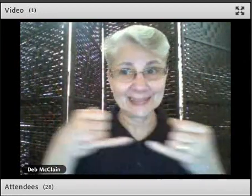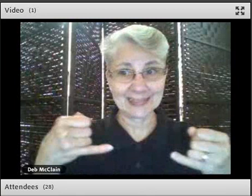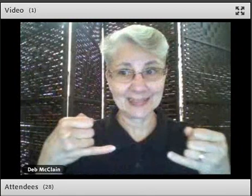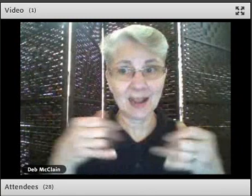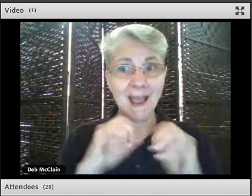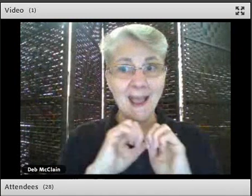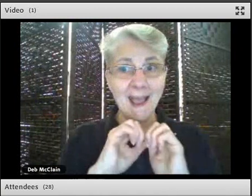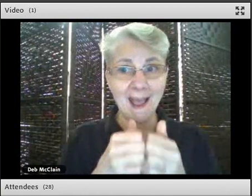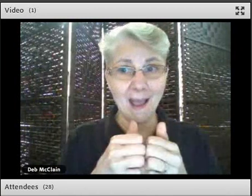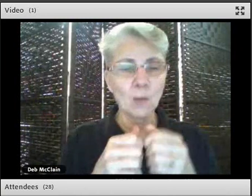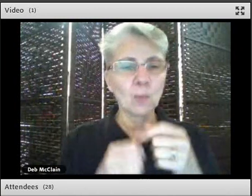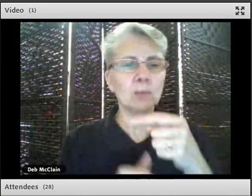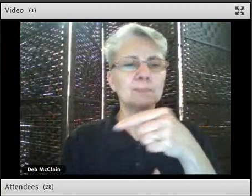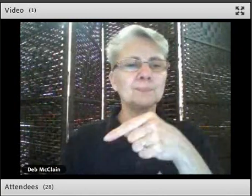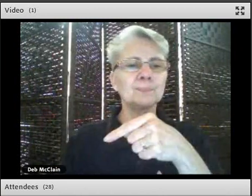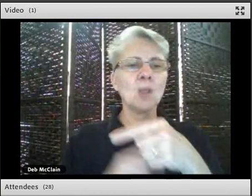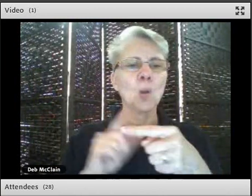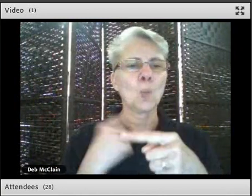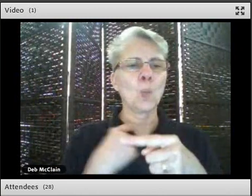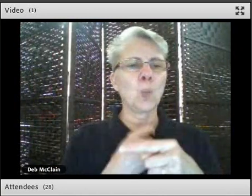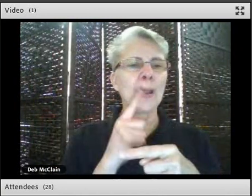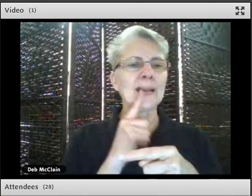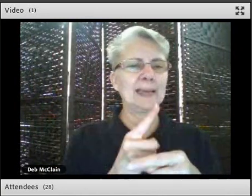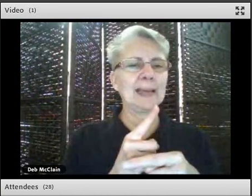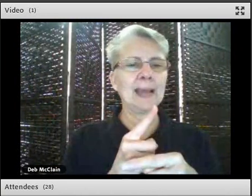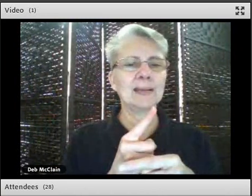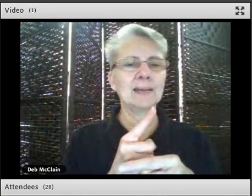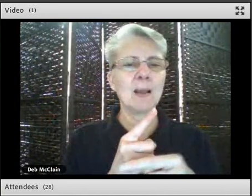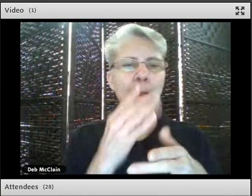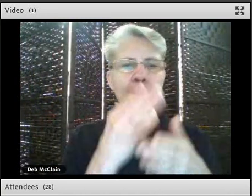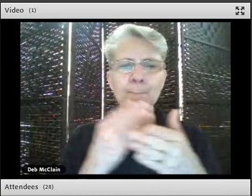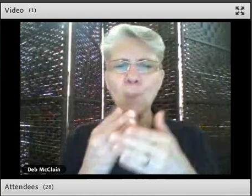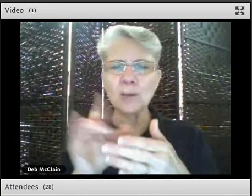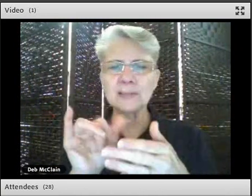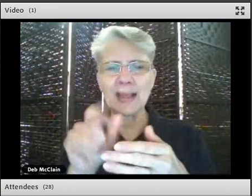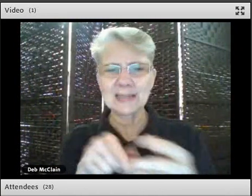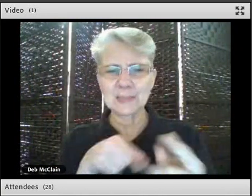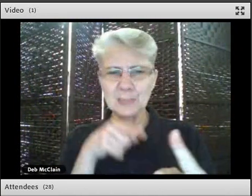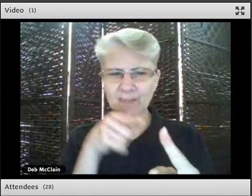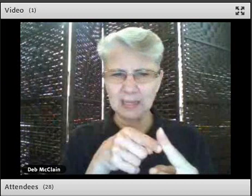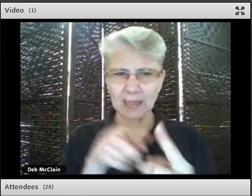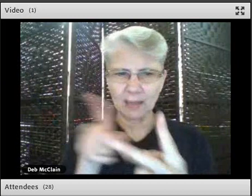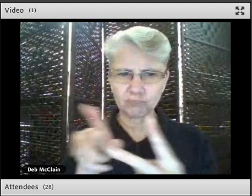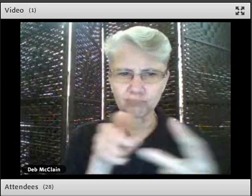and put the date in subfield D and then put the place in subfield P.